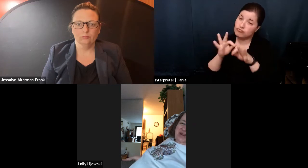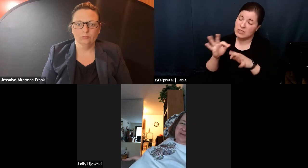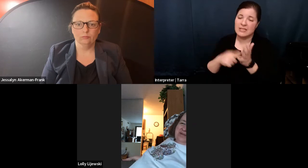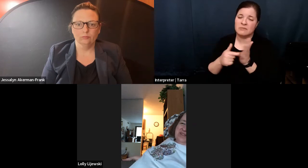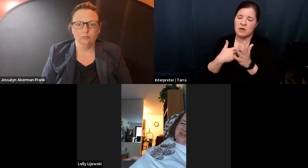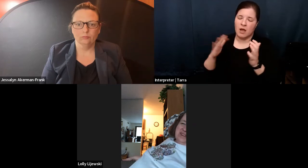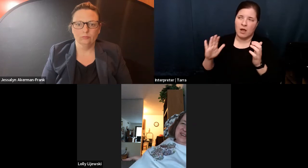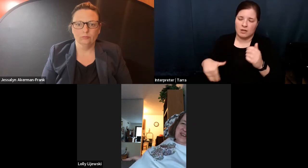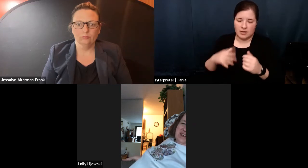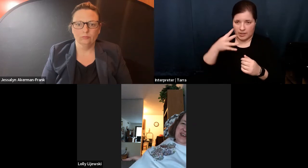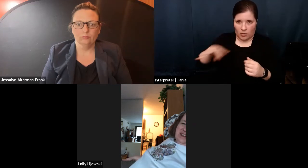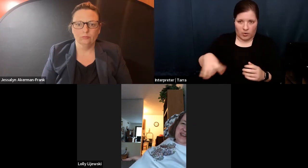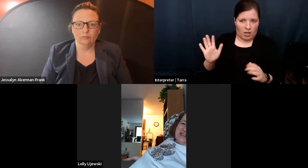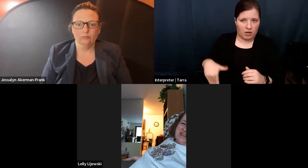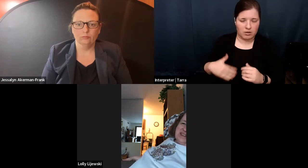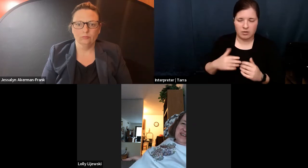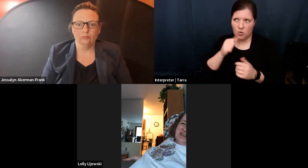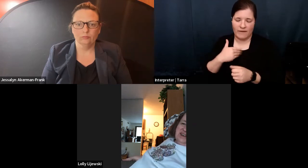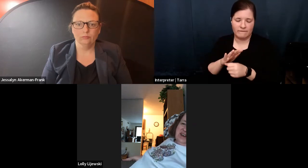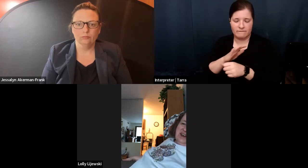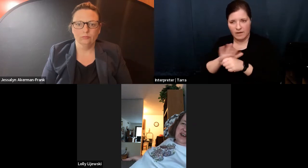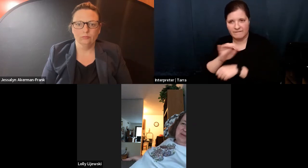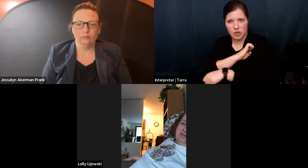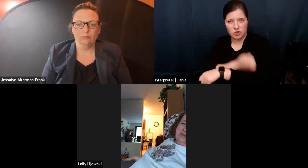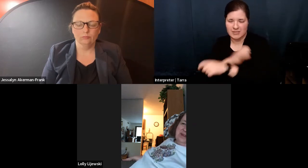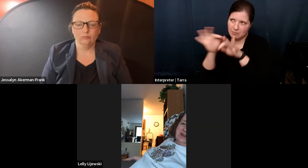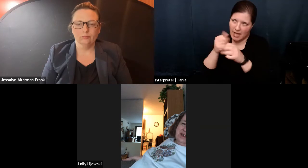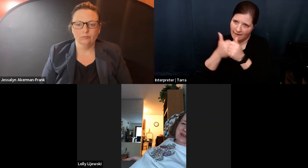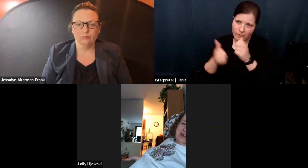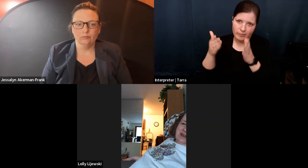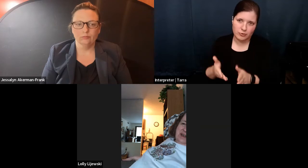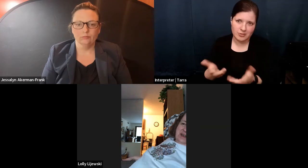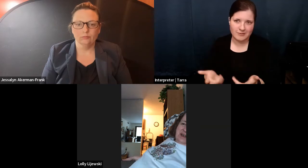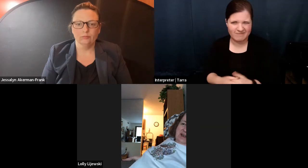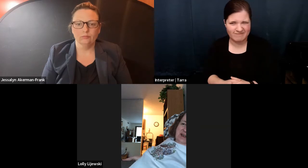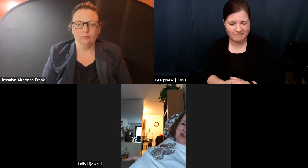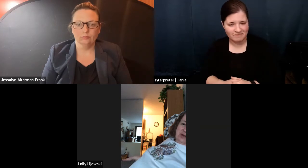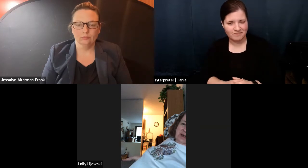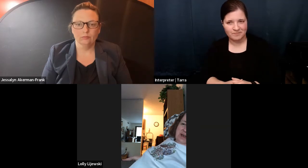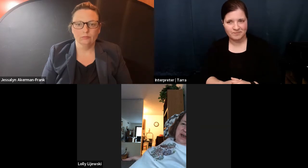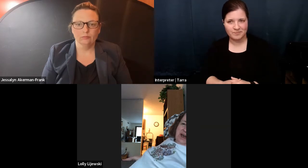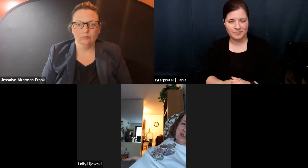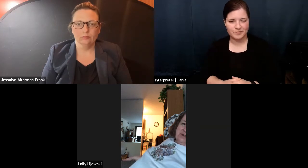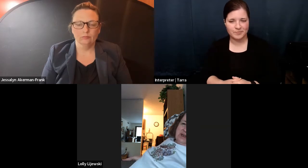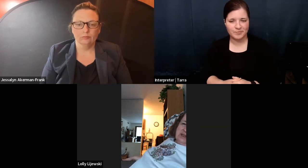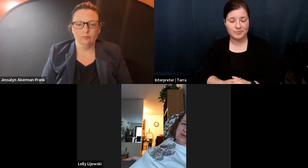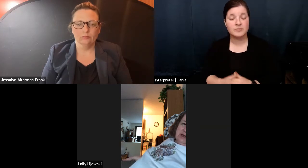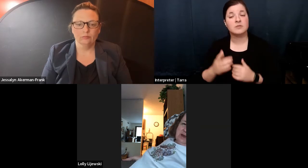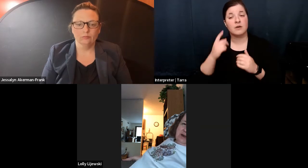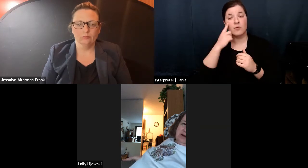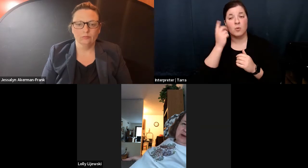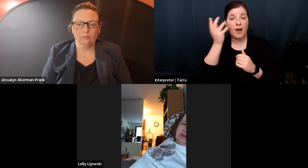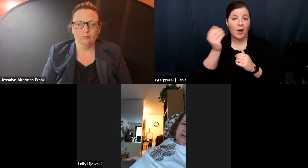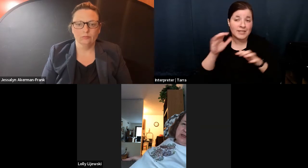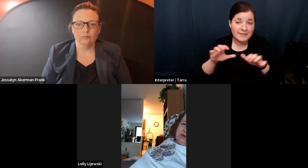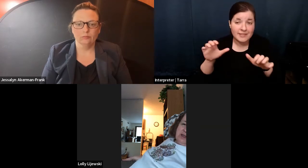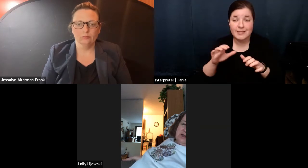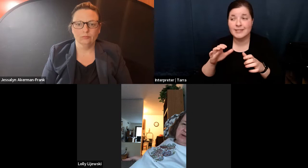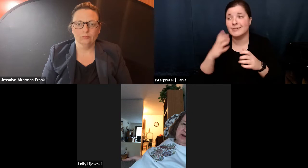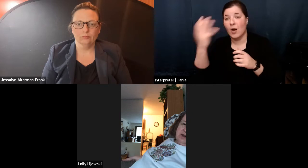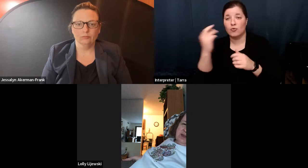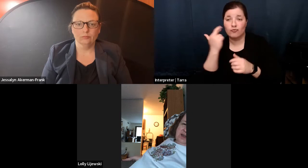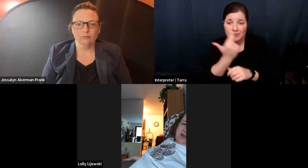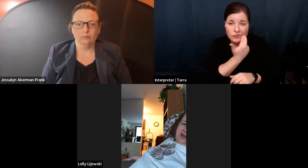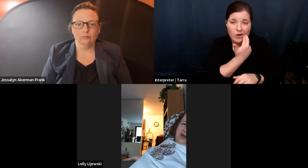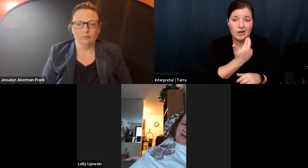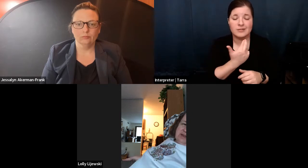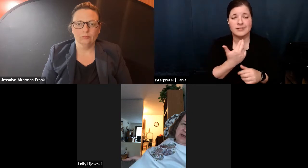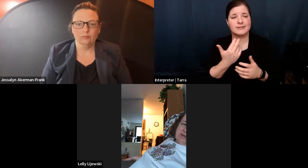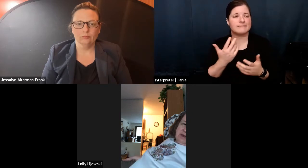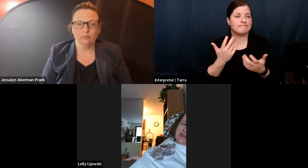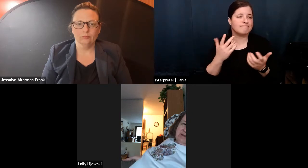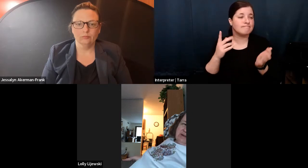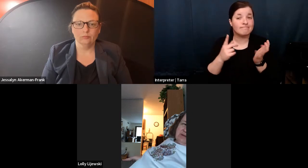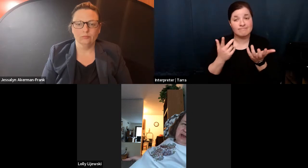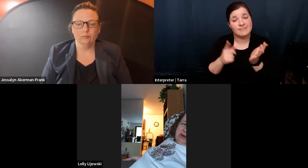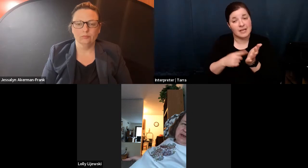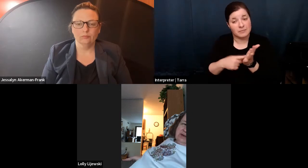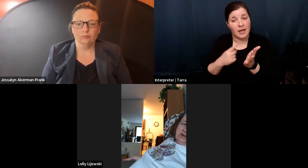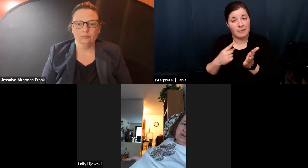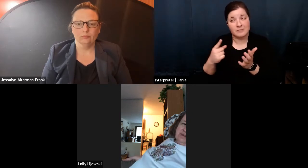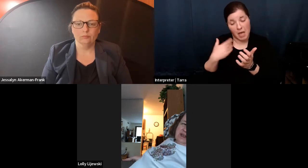And sometimes I have the energy to explain and sometimes I don't.